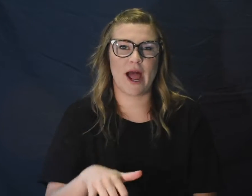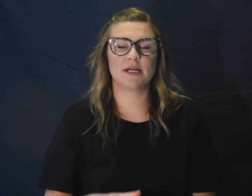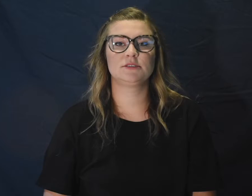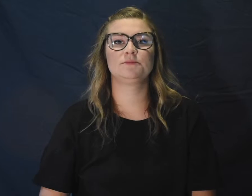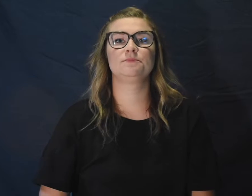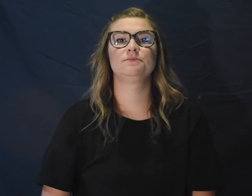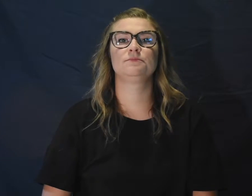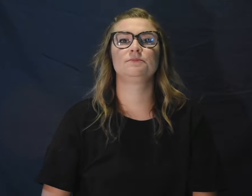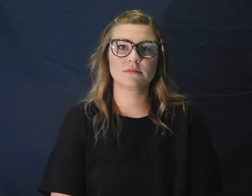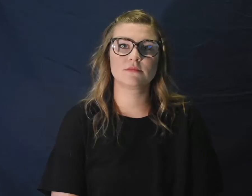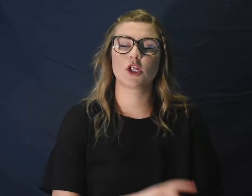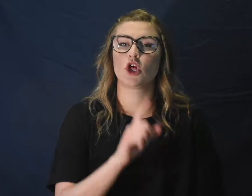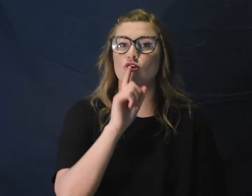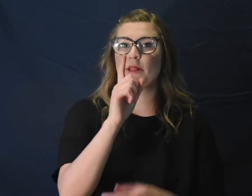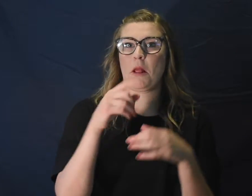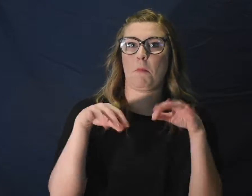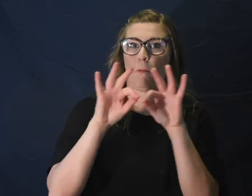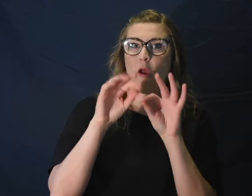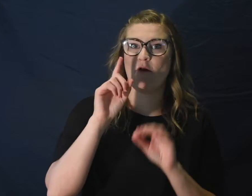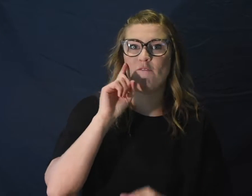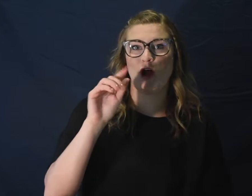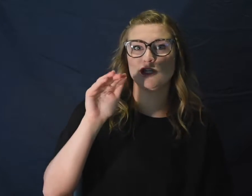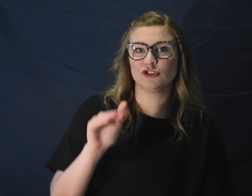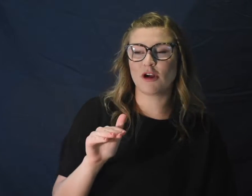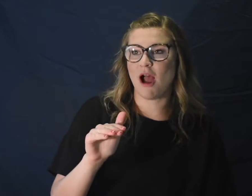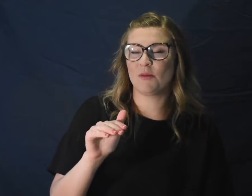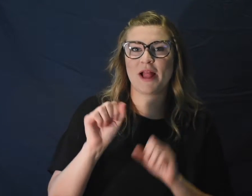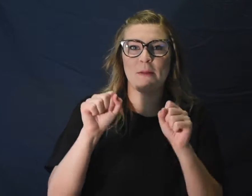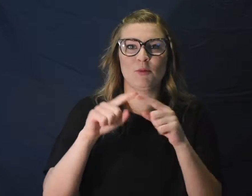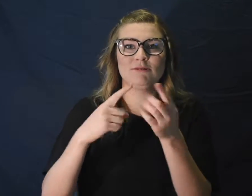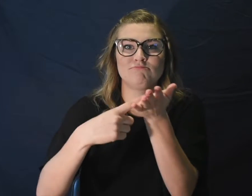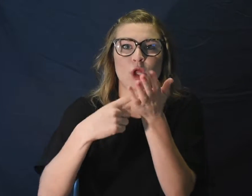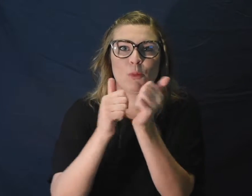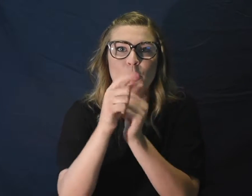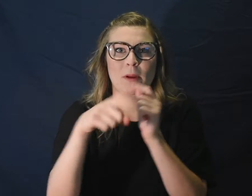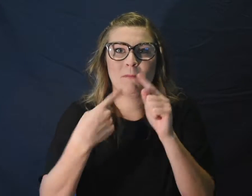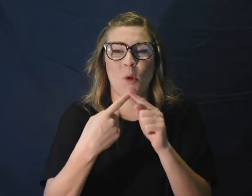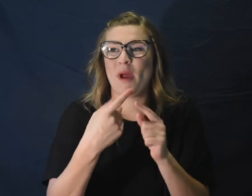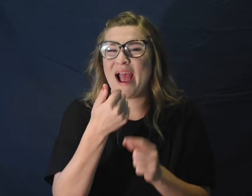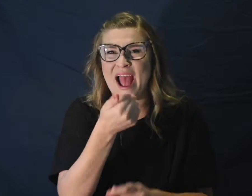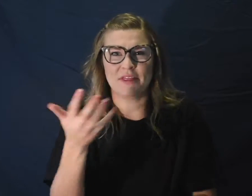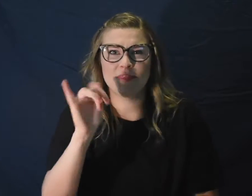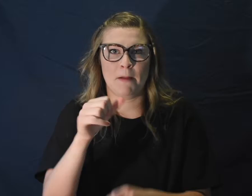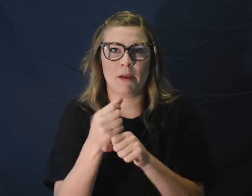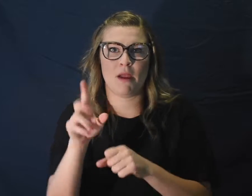aware of that. It's really important for a child to be able to talk to you about anything